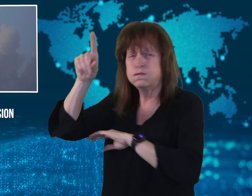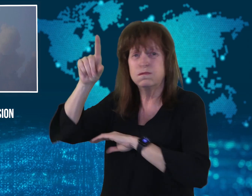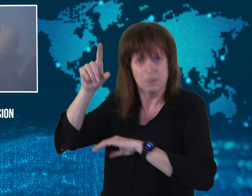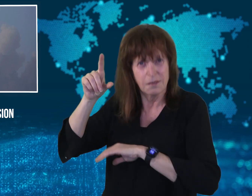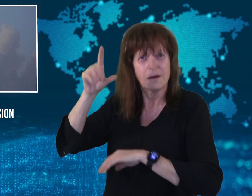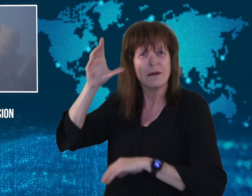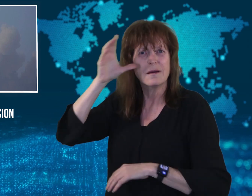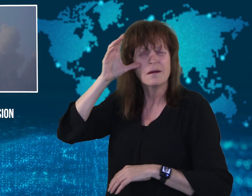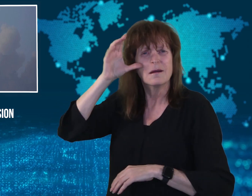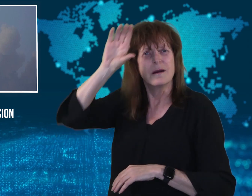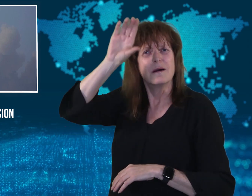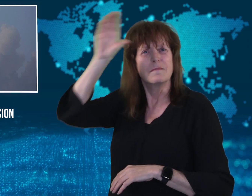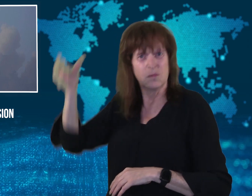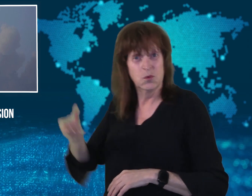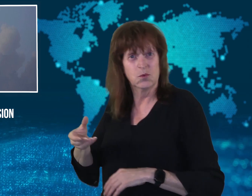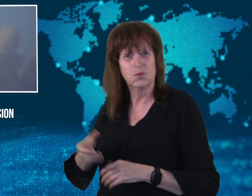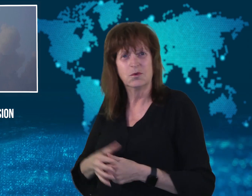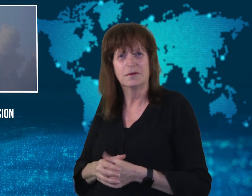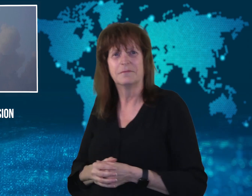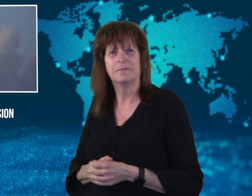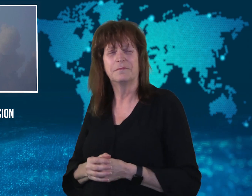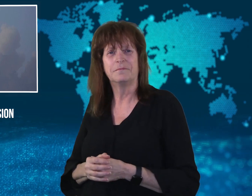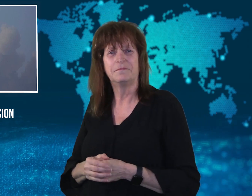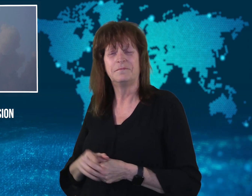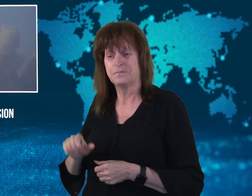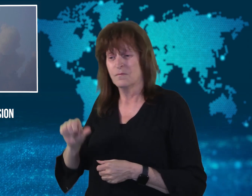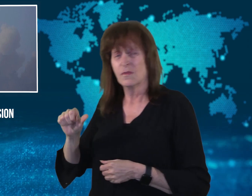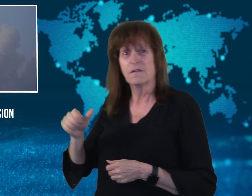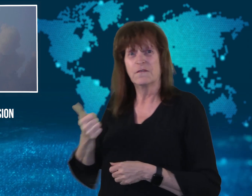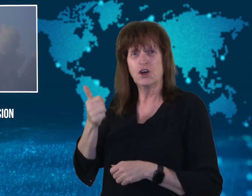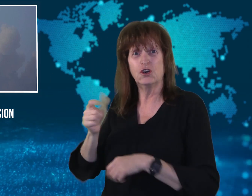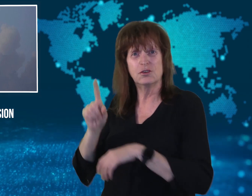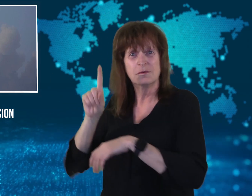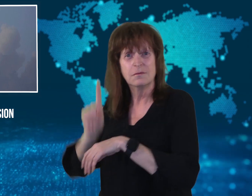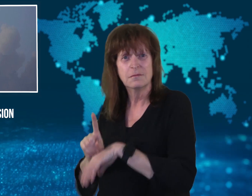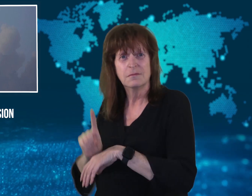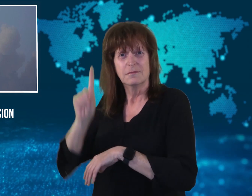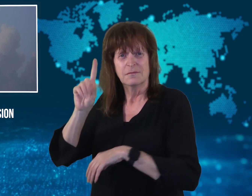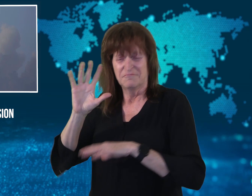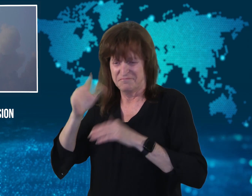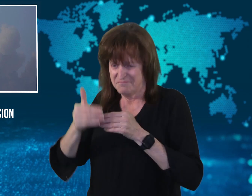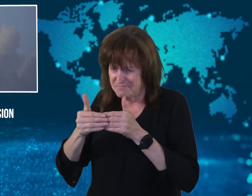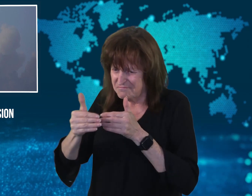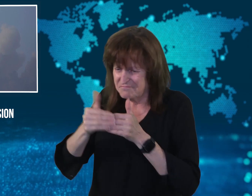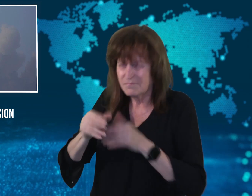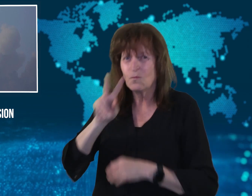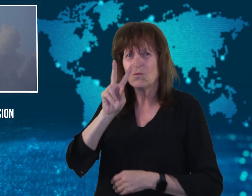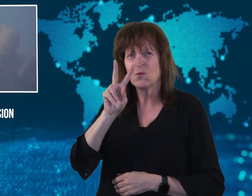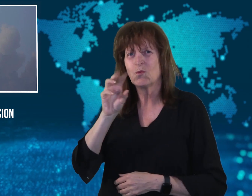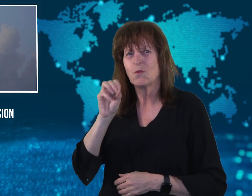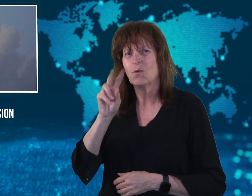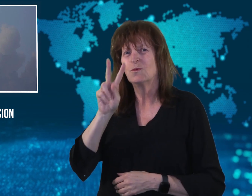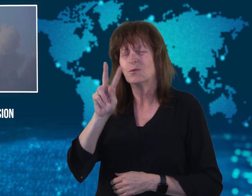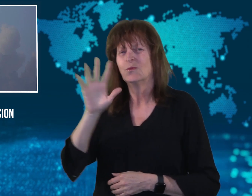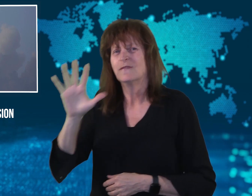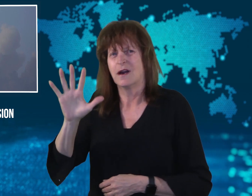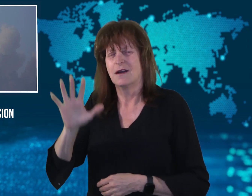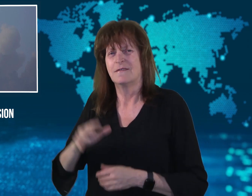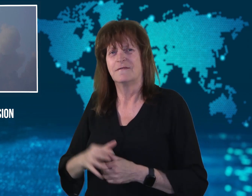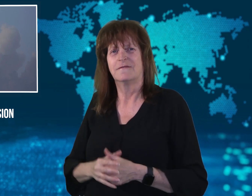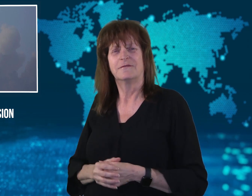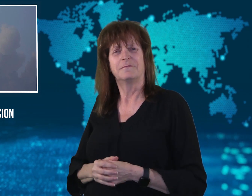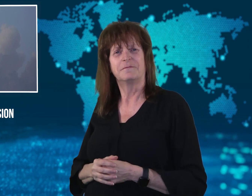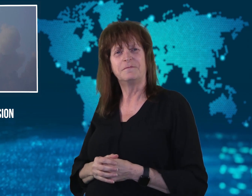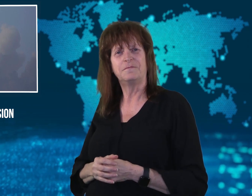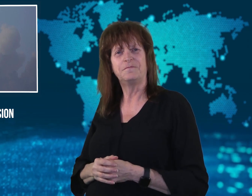develop a rocket that will take astronauts to the moon.